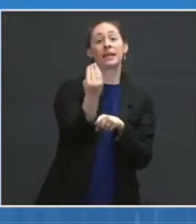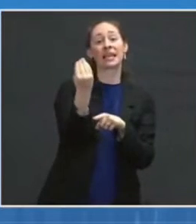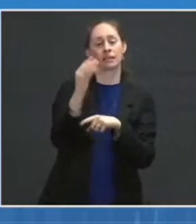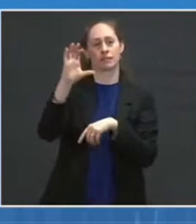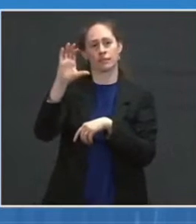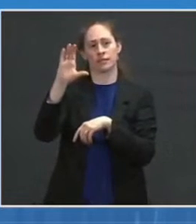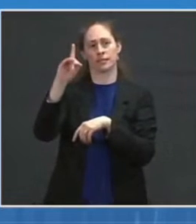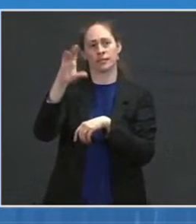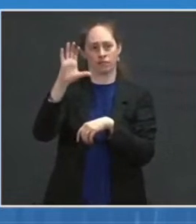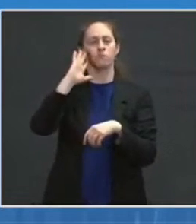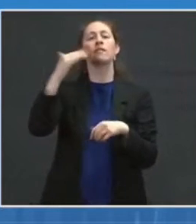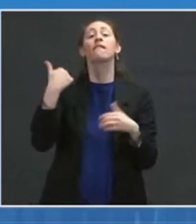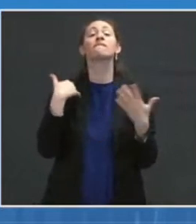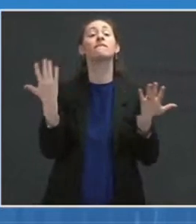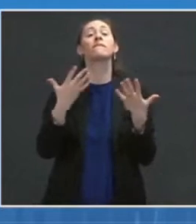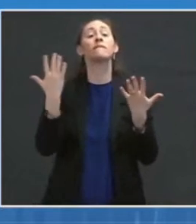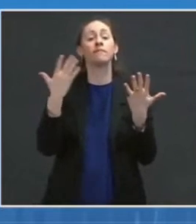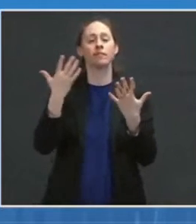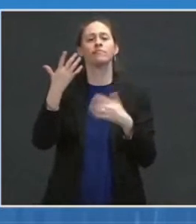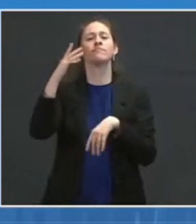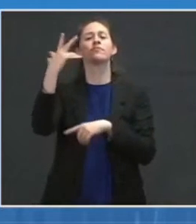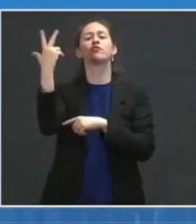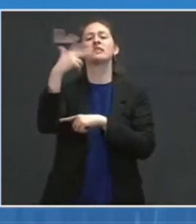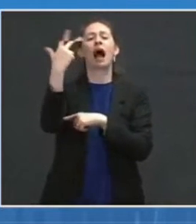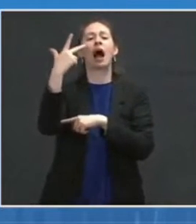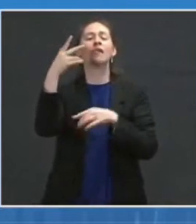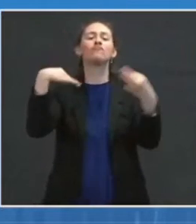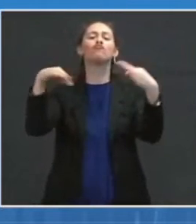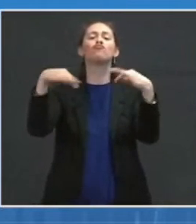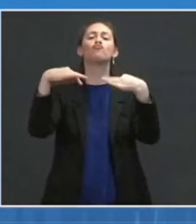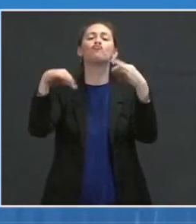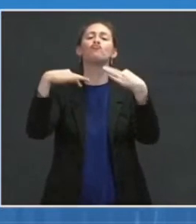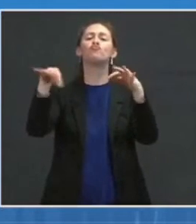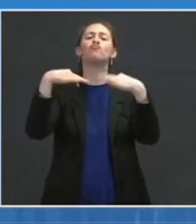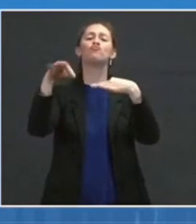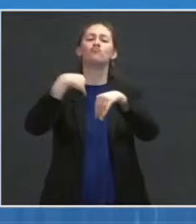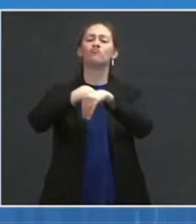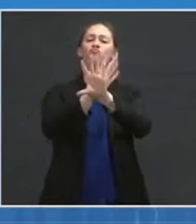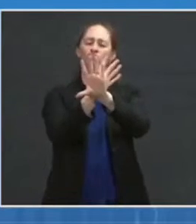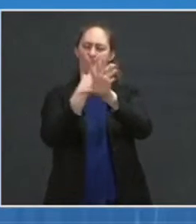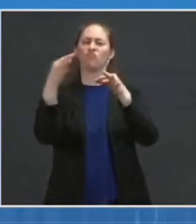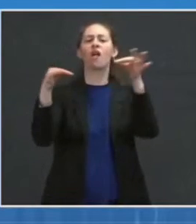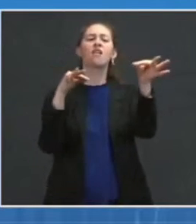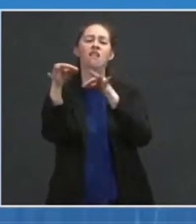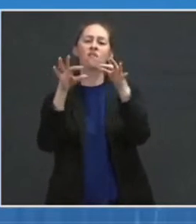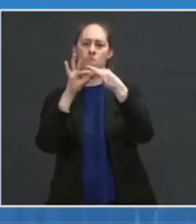COMMUNITIES, ON MONDAY CDC IS